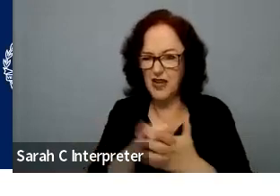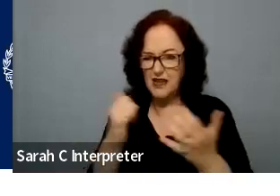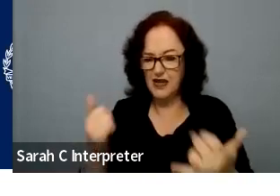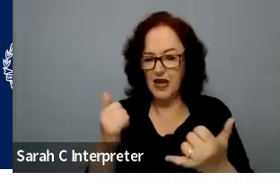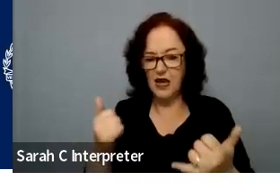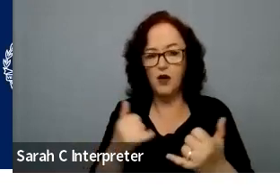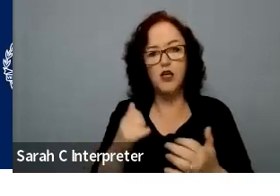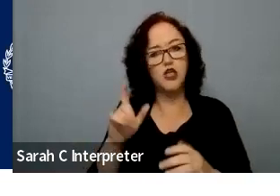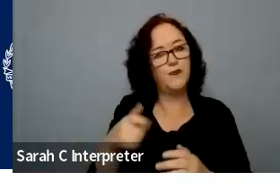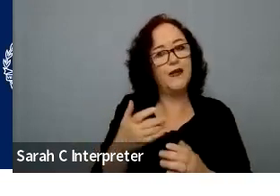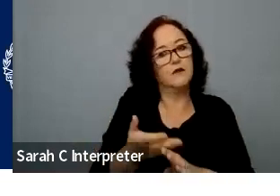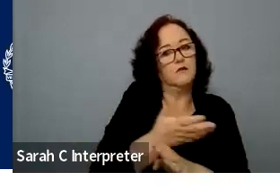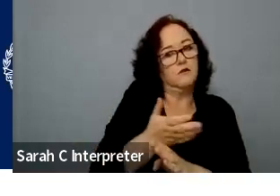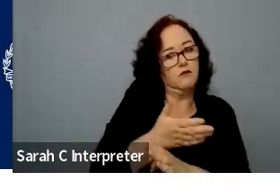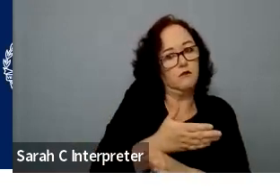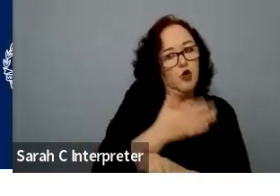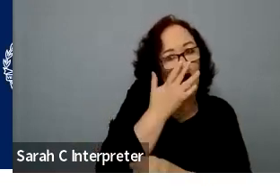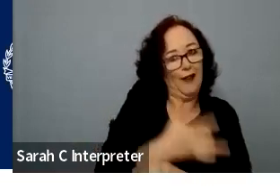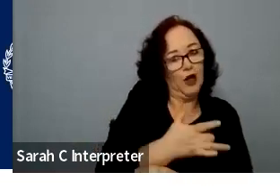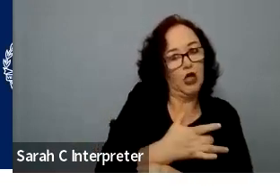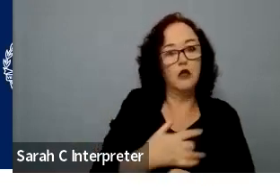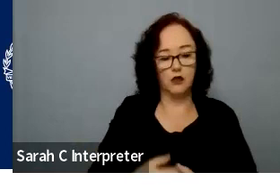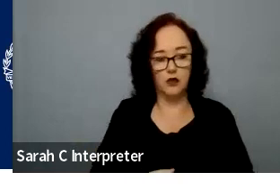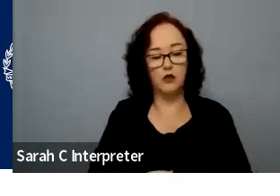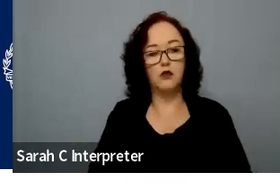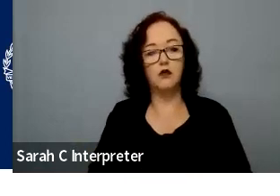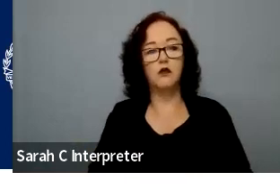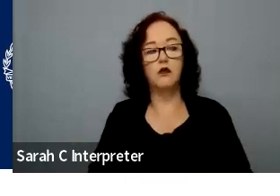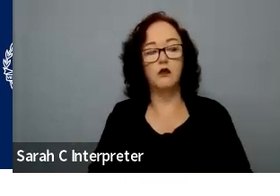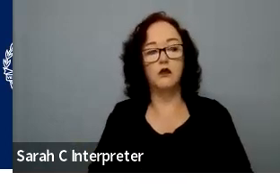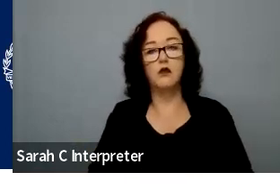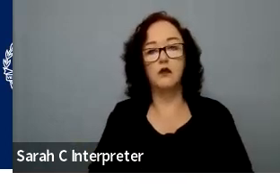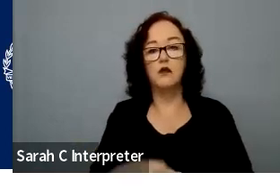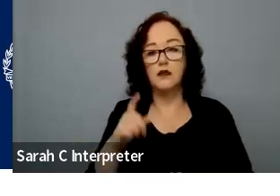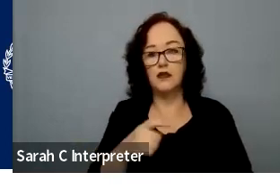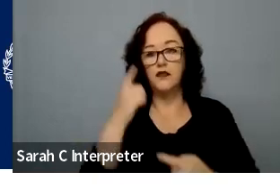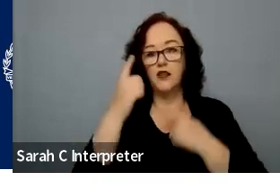we're thinking about that and you know need to work with other faculty in order to make that,